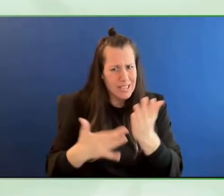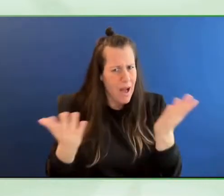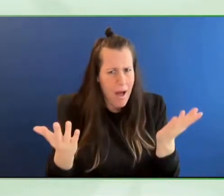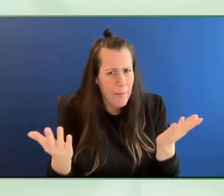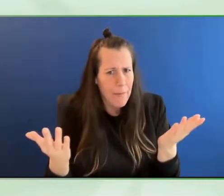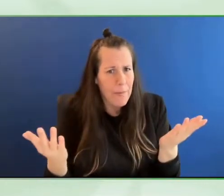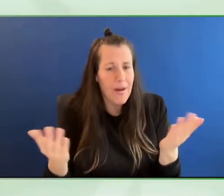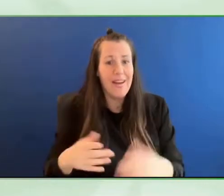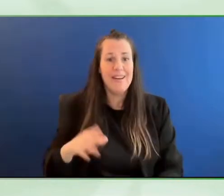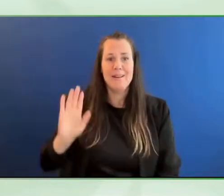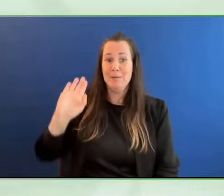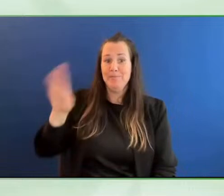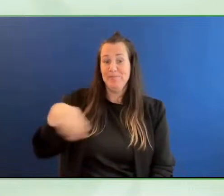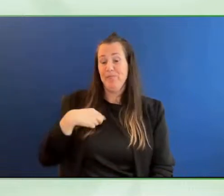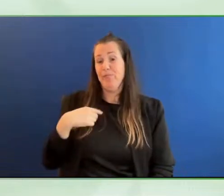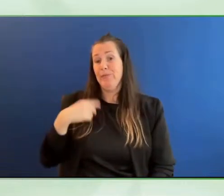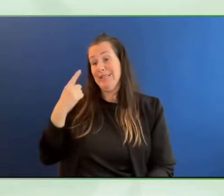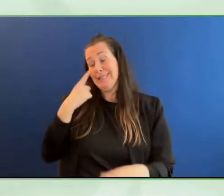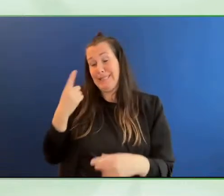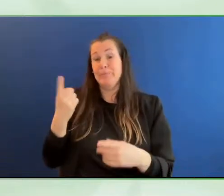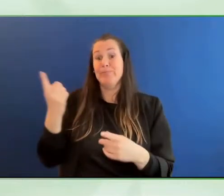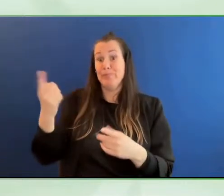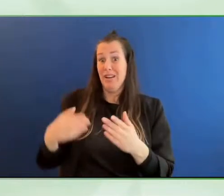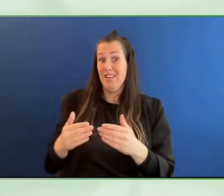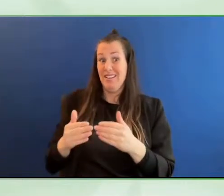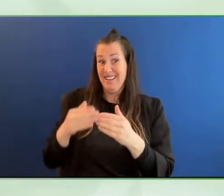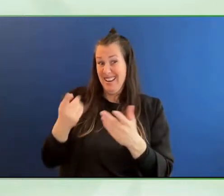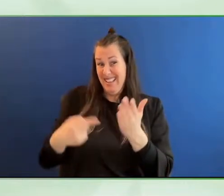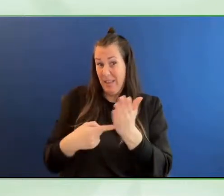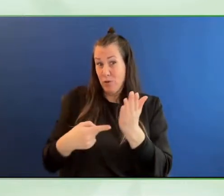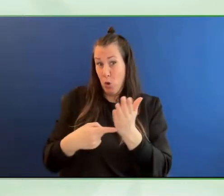attention to. Unless you want to pay someone to do that.